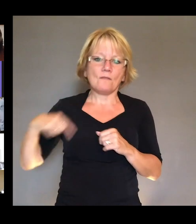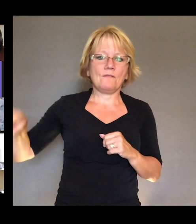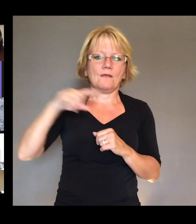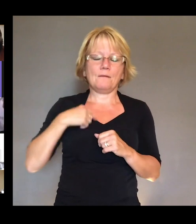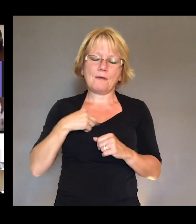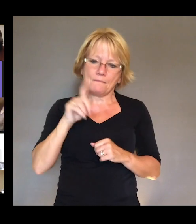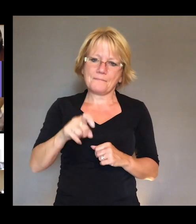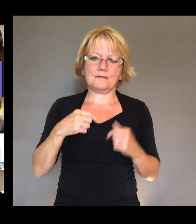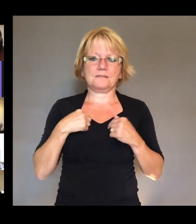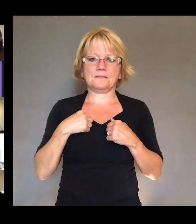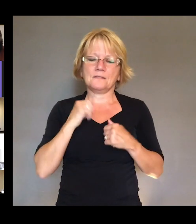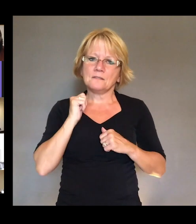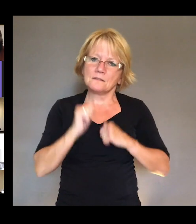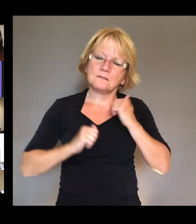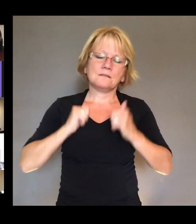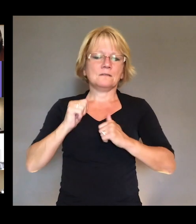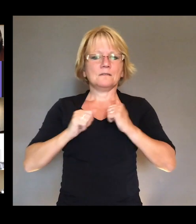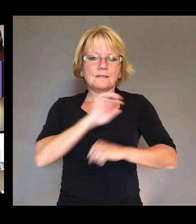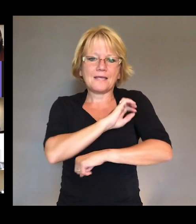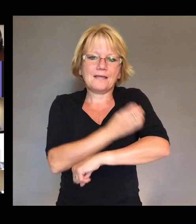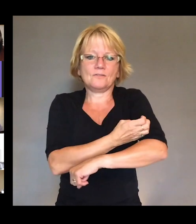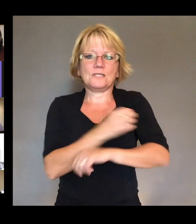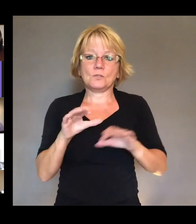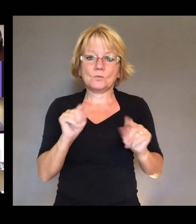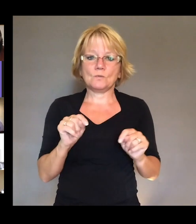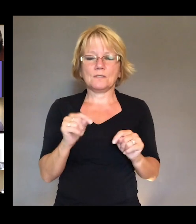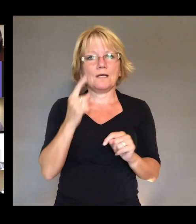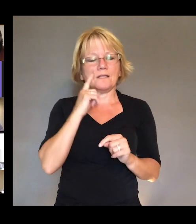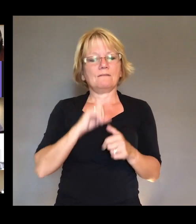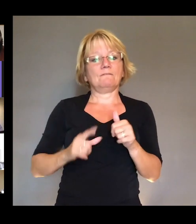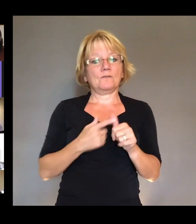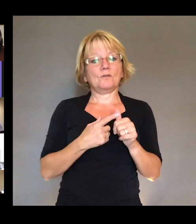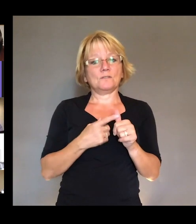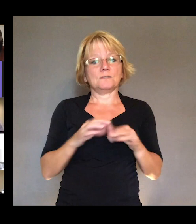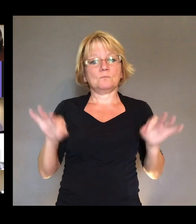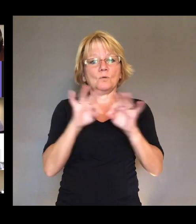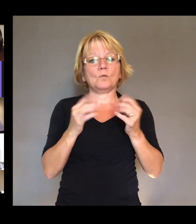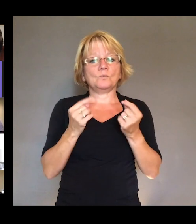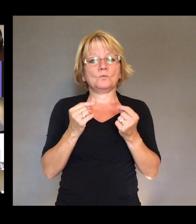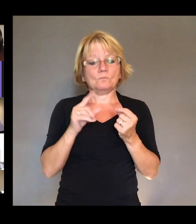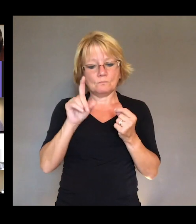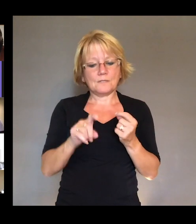But I had to do it. I had to master up the strength to go ahead and do it. And I said, so I think the first thing we have to do Rob